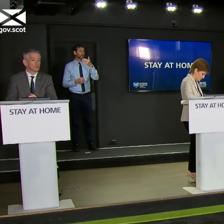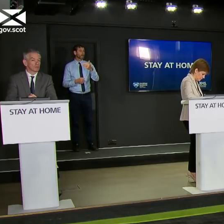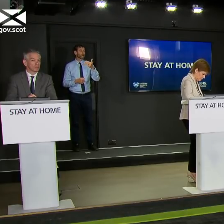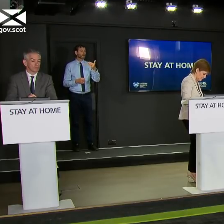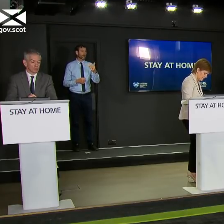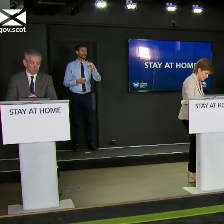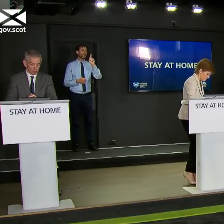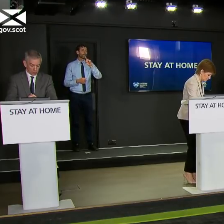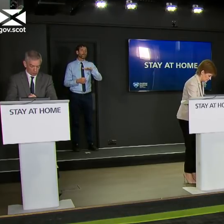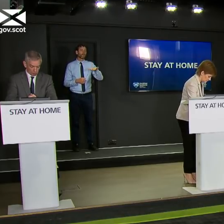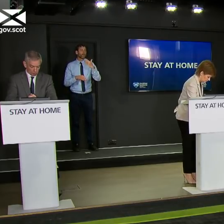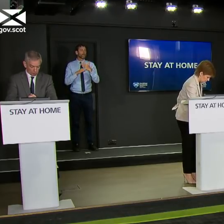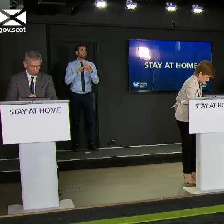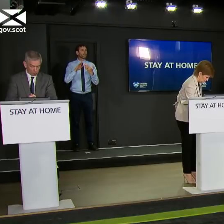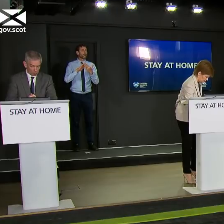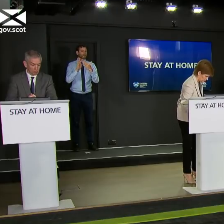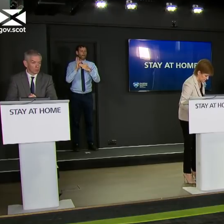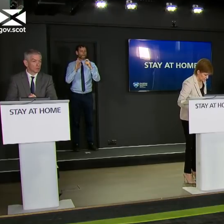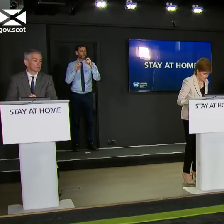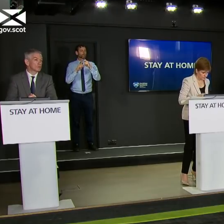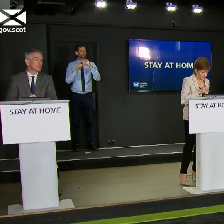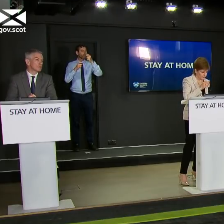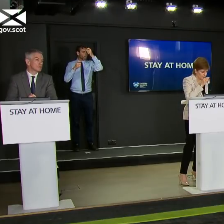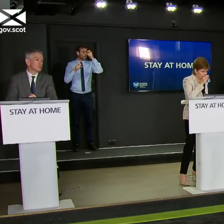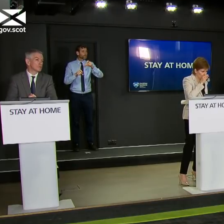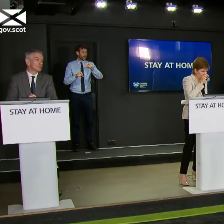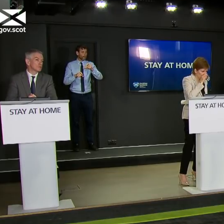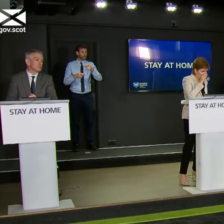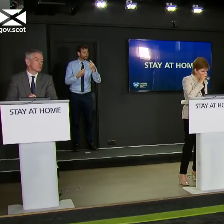This potentially could have a huge impact on the North of Scotland. There are still